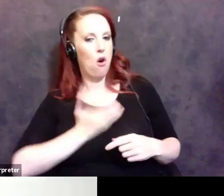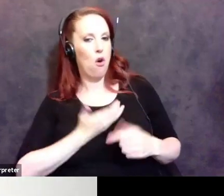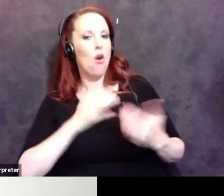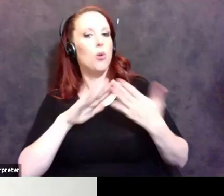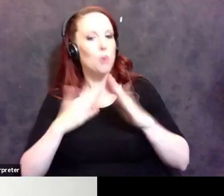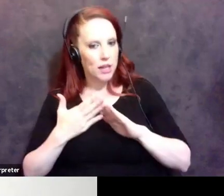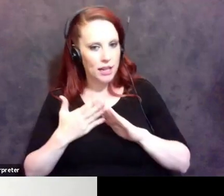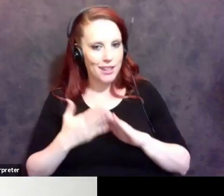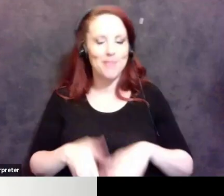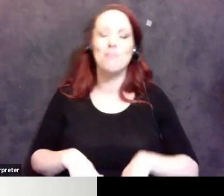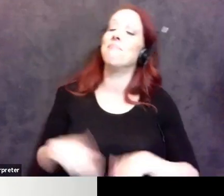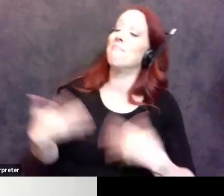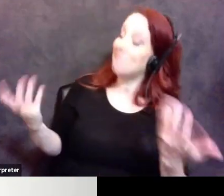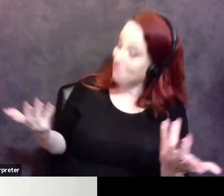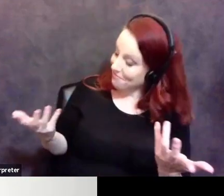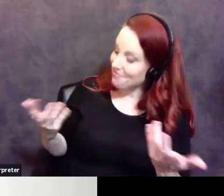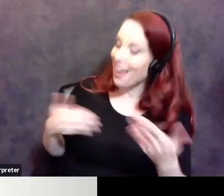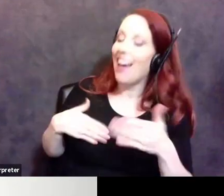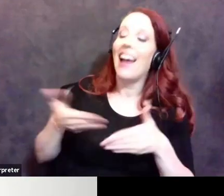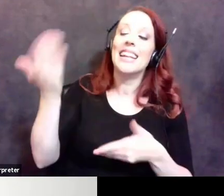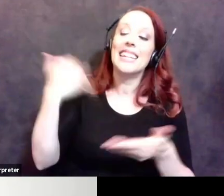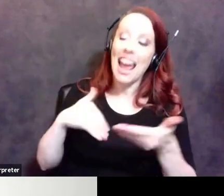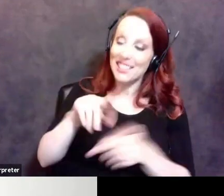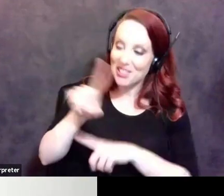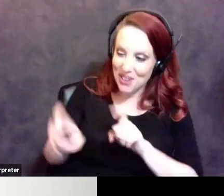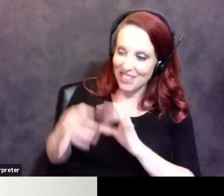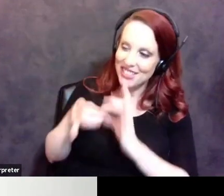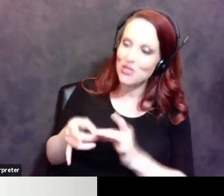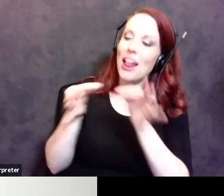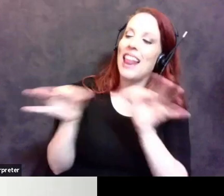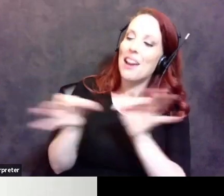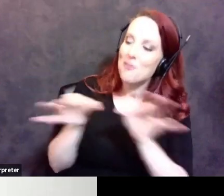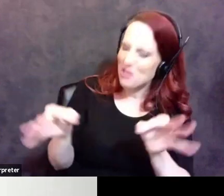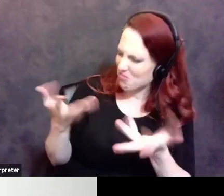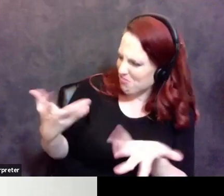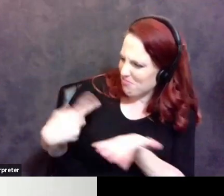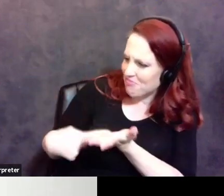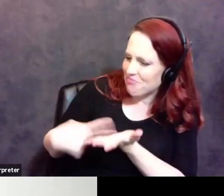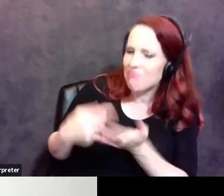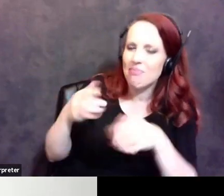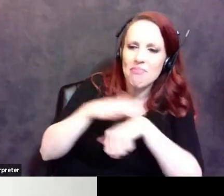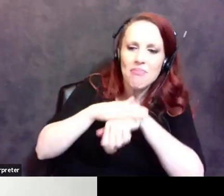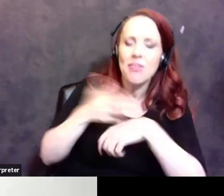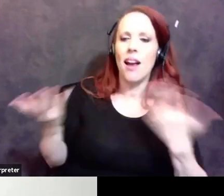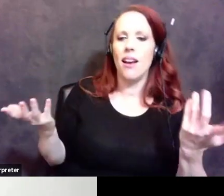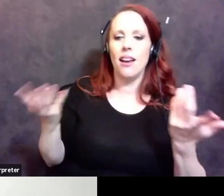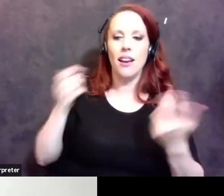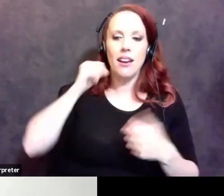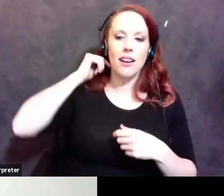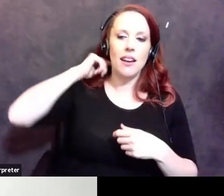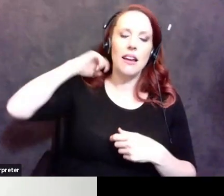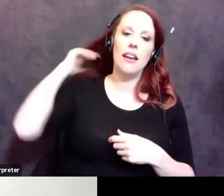That brings me to my next question around language. Let's talk about that a little bit. I have been constantly